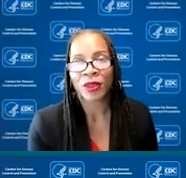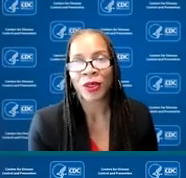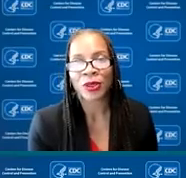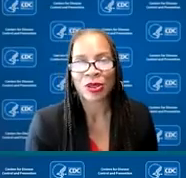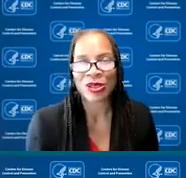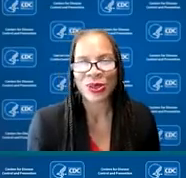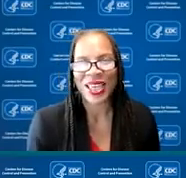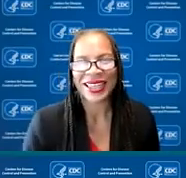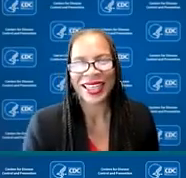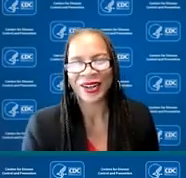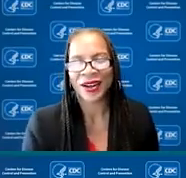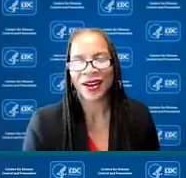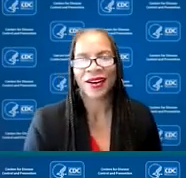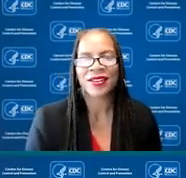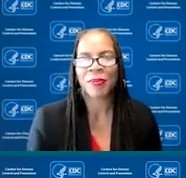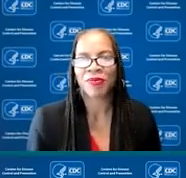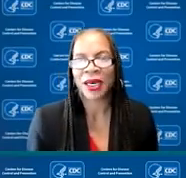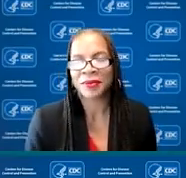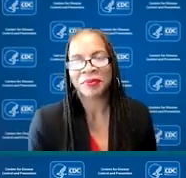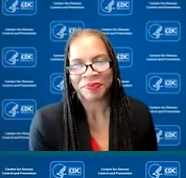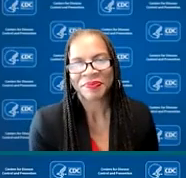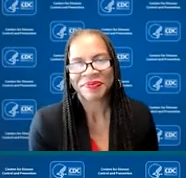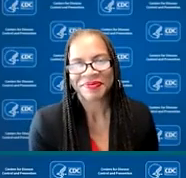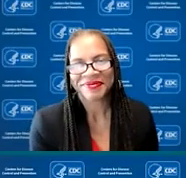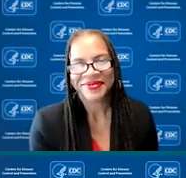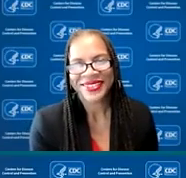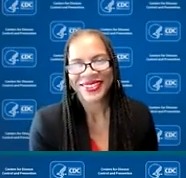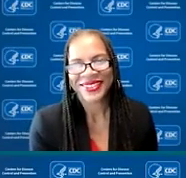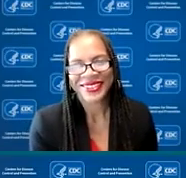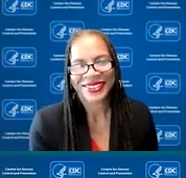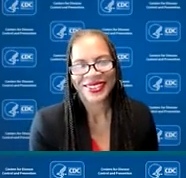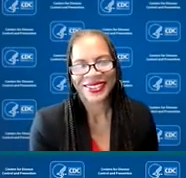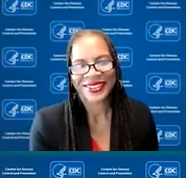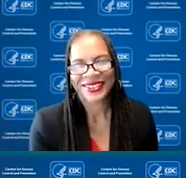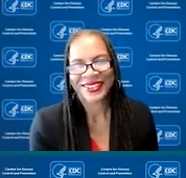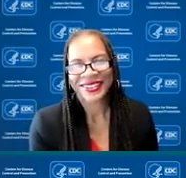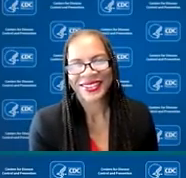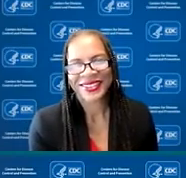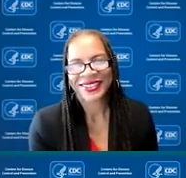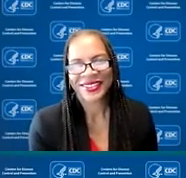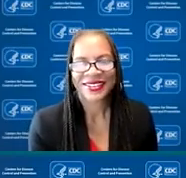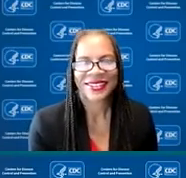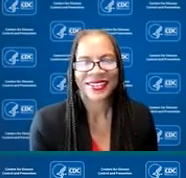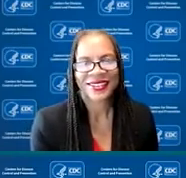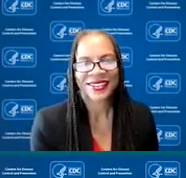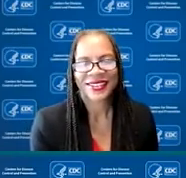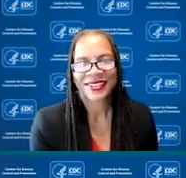but those are the two that are top of mind. Great. Thanks for sharing. Another question